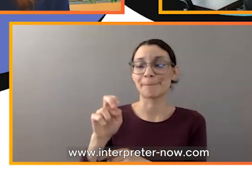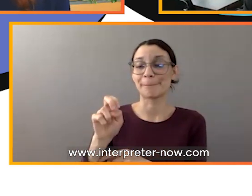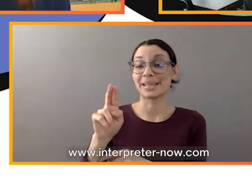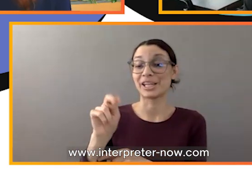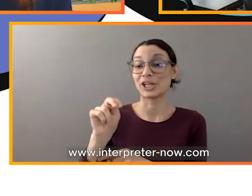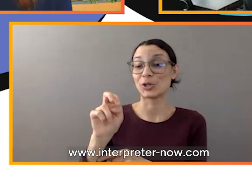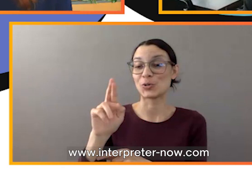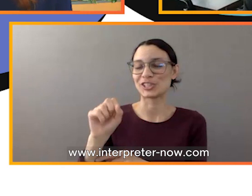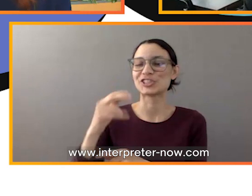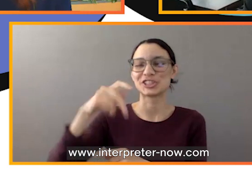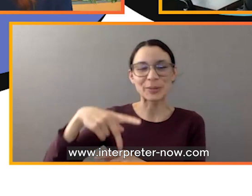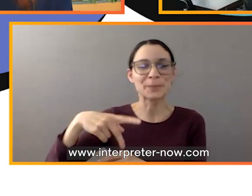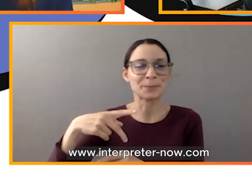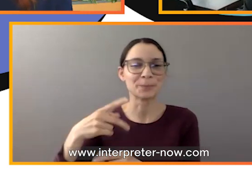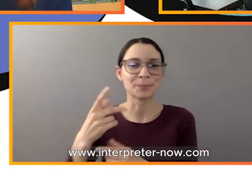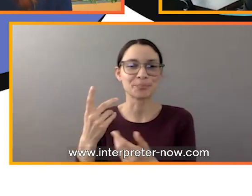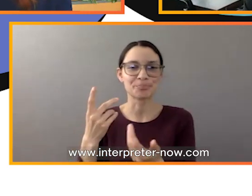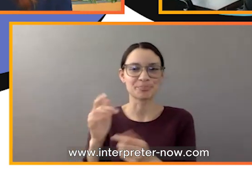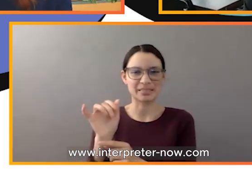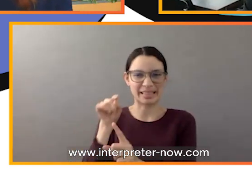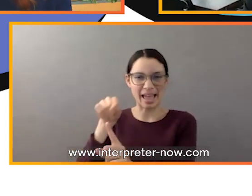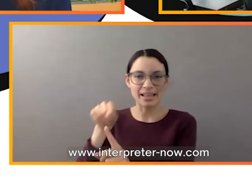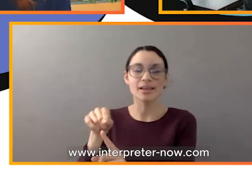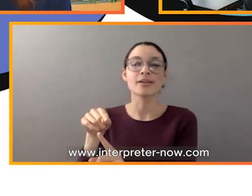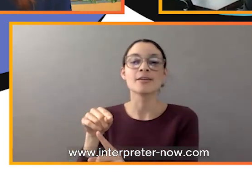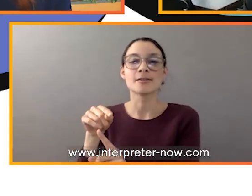women-owned companies and Black and Brown-owned companies.